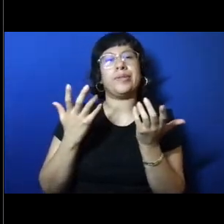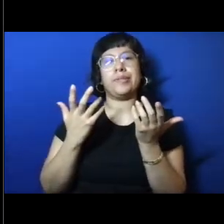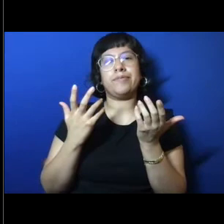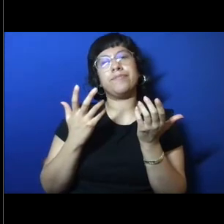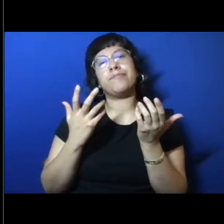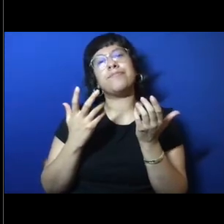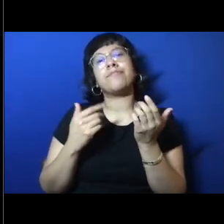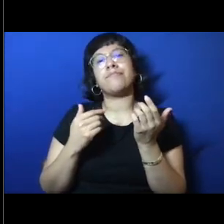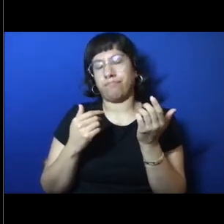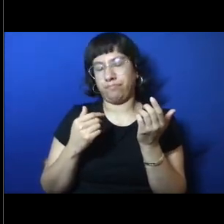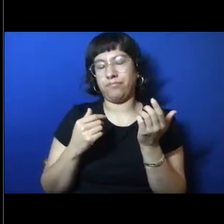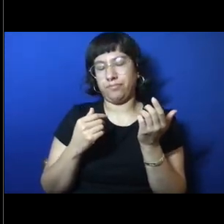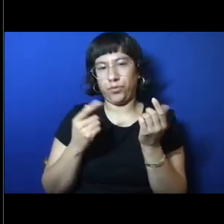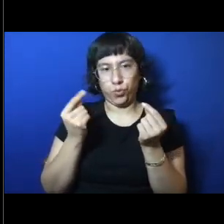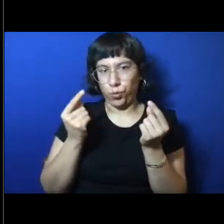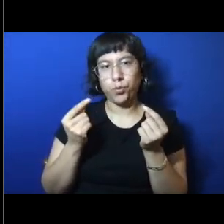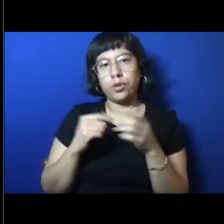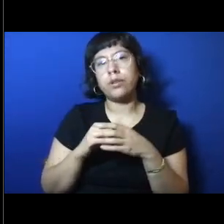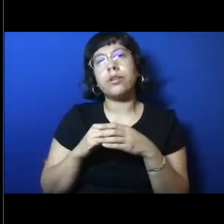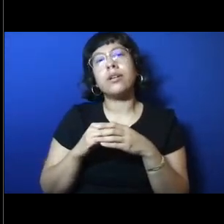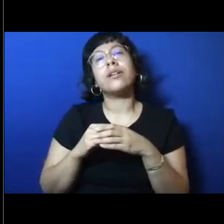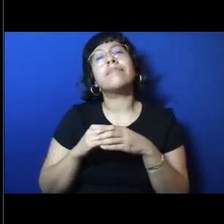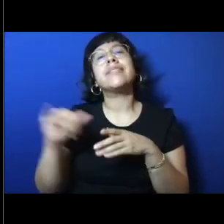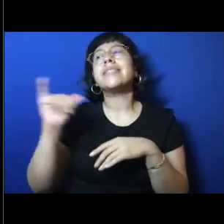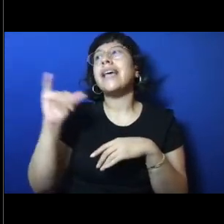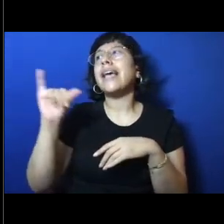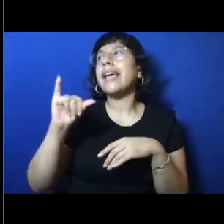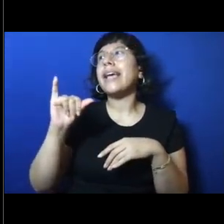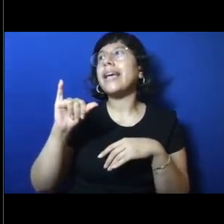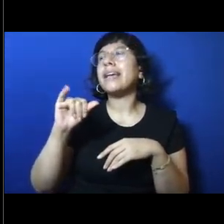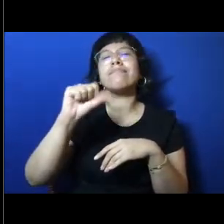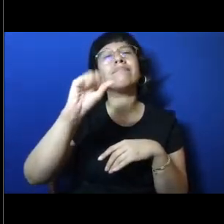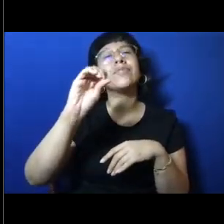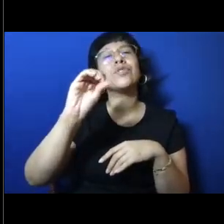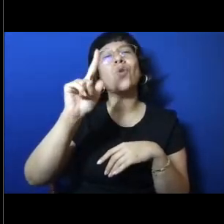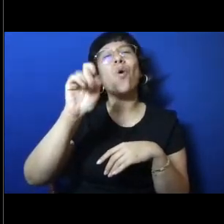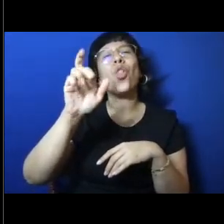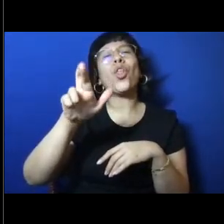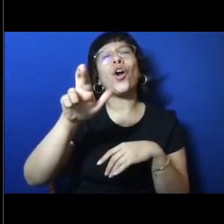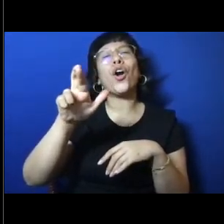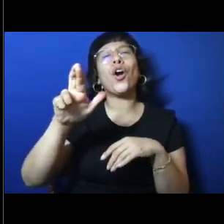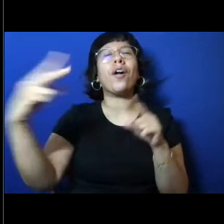It's basically the same solar angle, which to make a long story short, gives a unique,